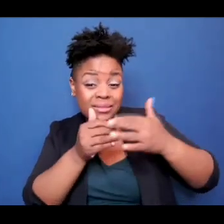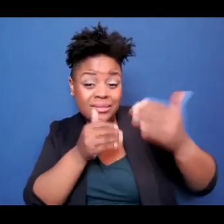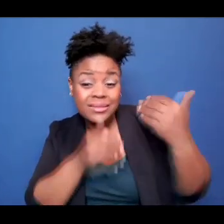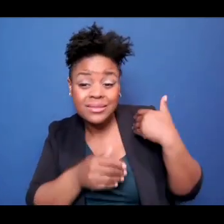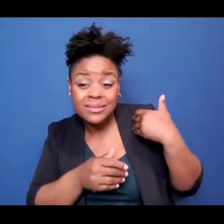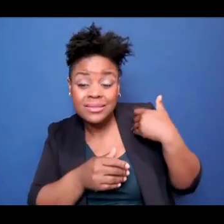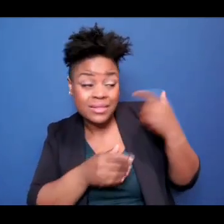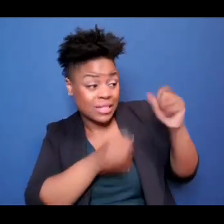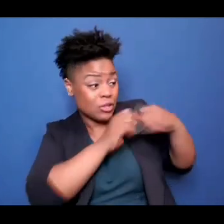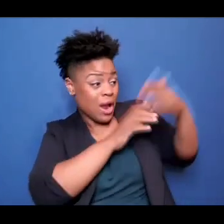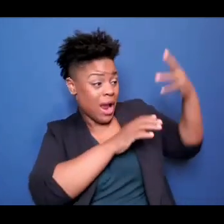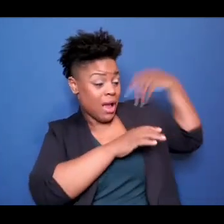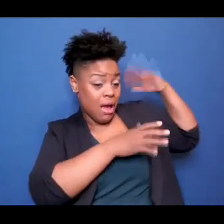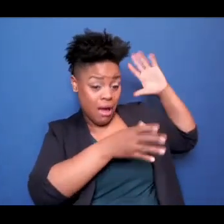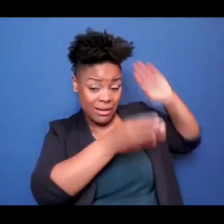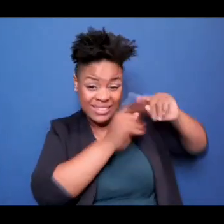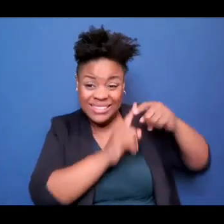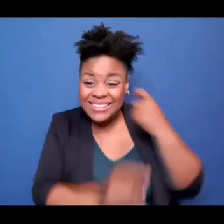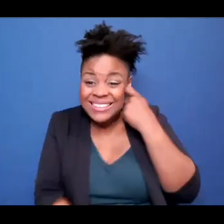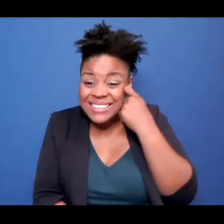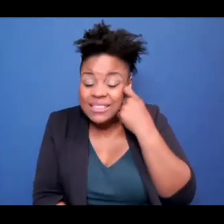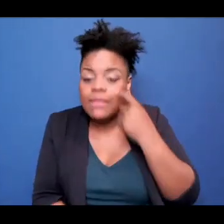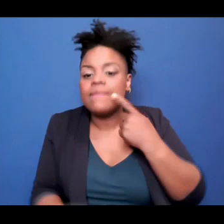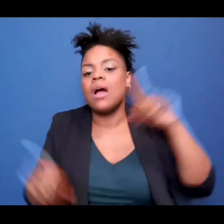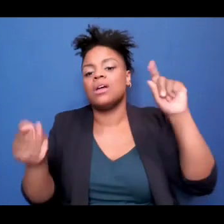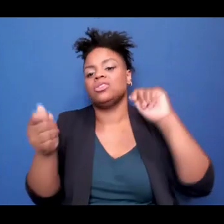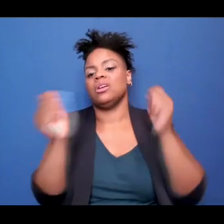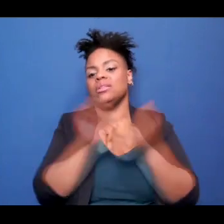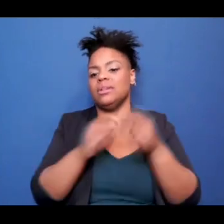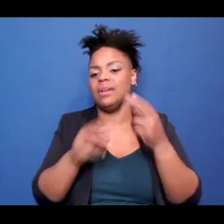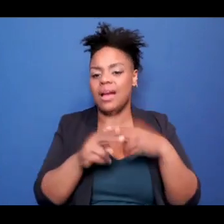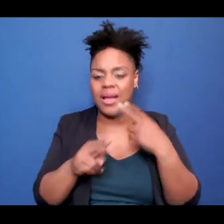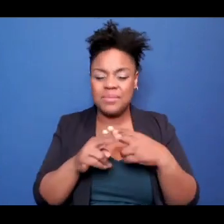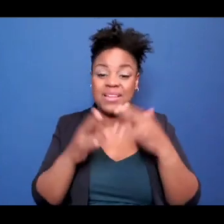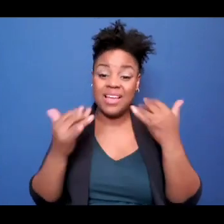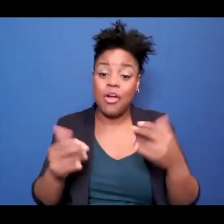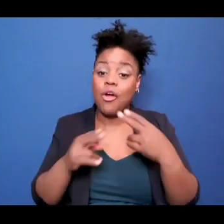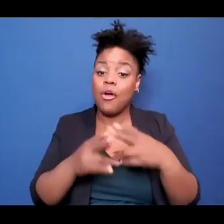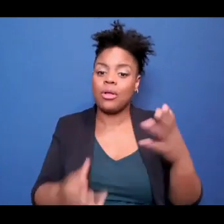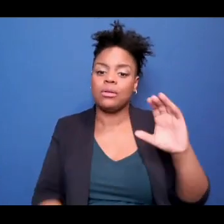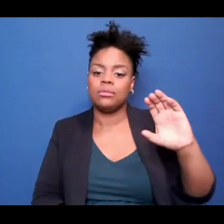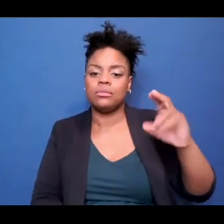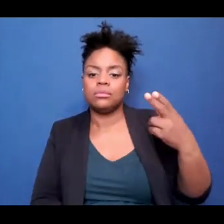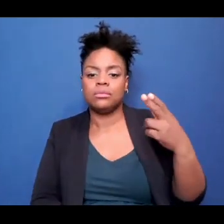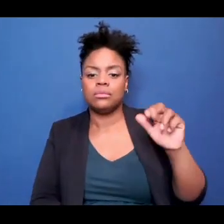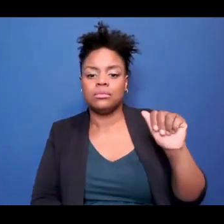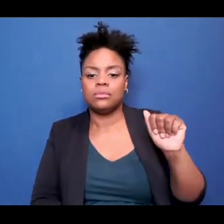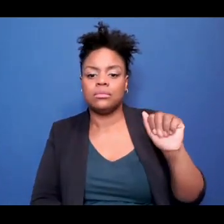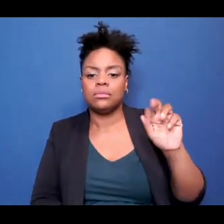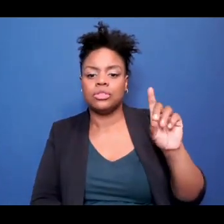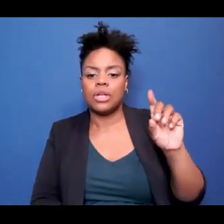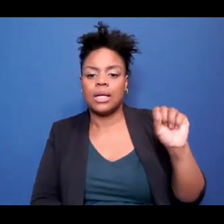UNTIL A FEW MONTHS AGO WHEN SAMBO'S FINALLY CHANGED THE NAME STEVENS HAS CHANGED THE